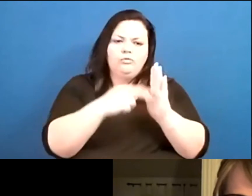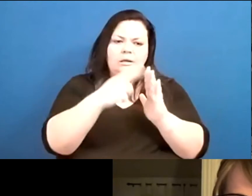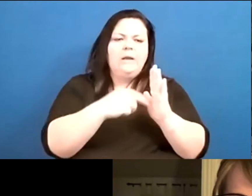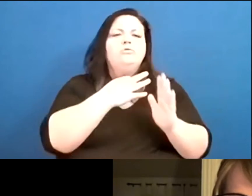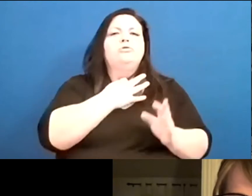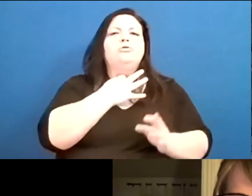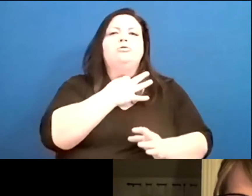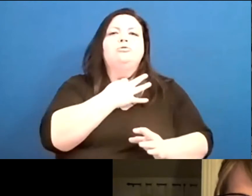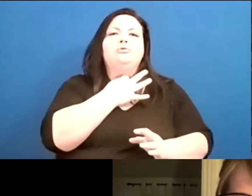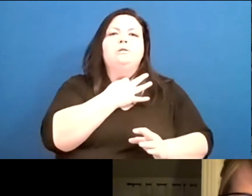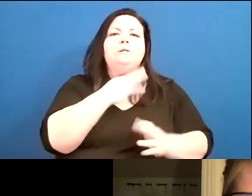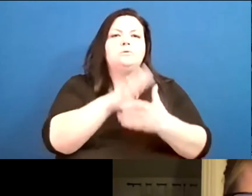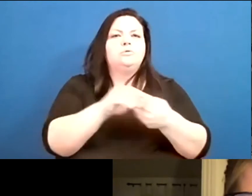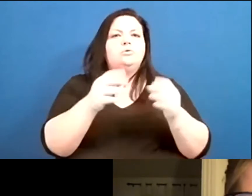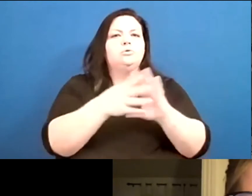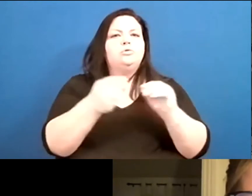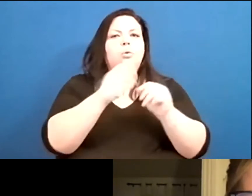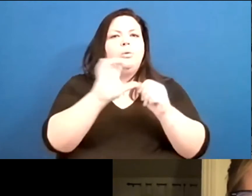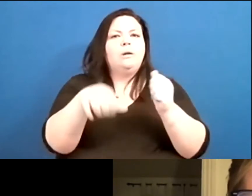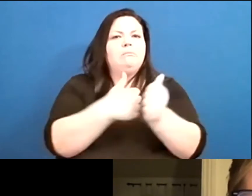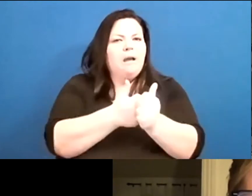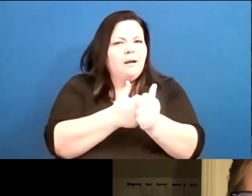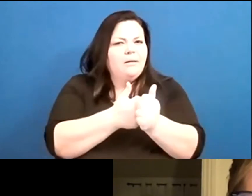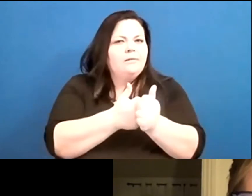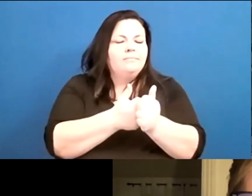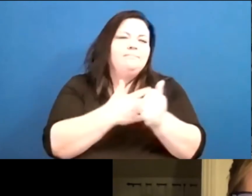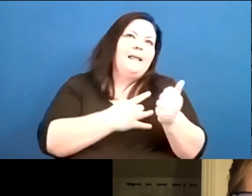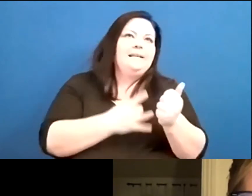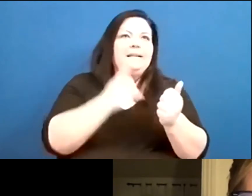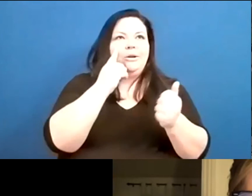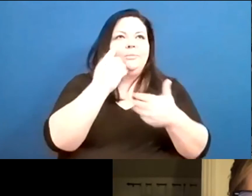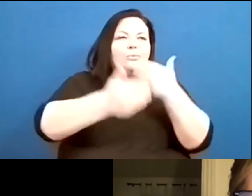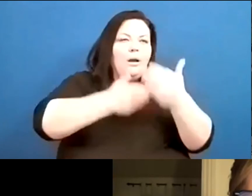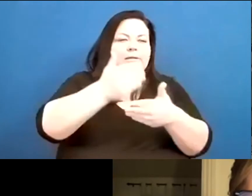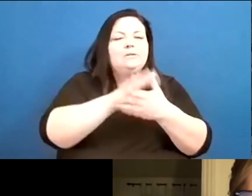the story behind it? I like to hear about processes and stories behind poems, if